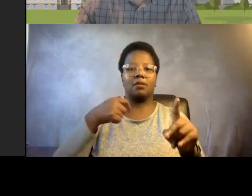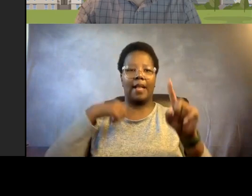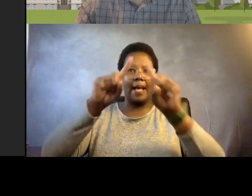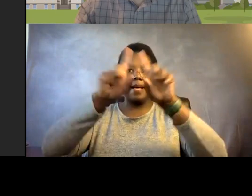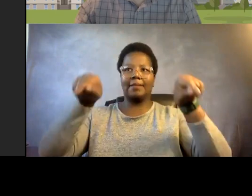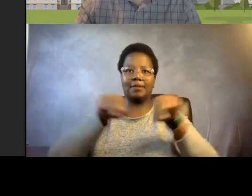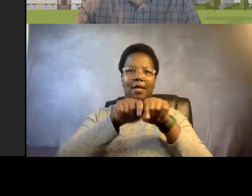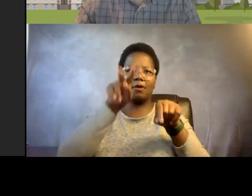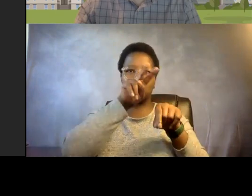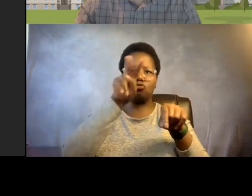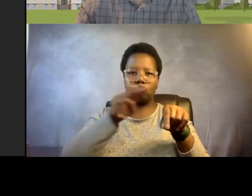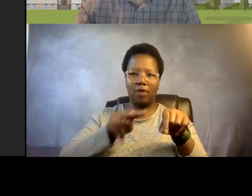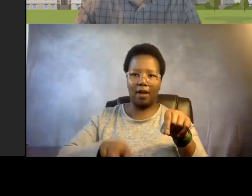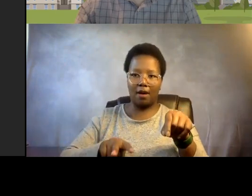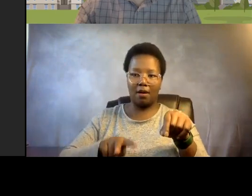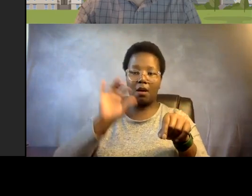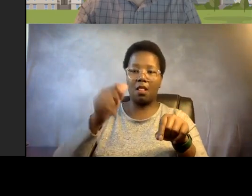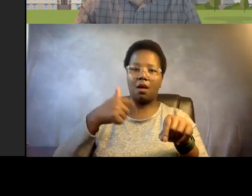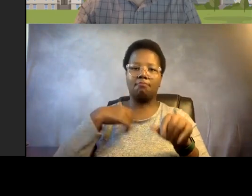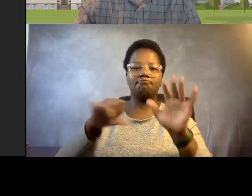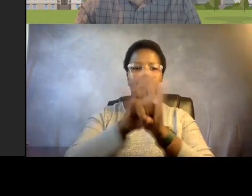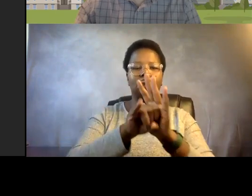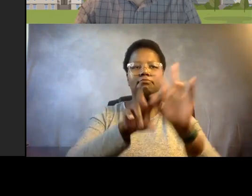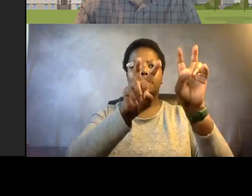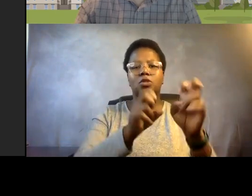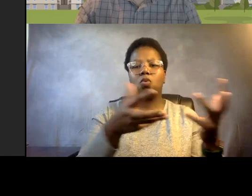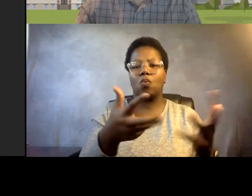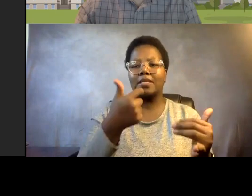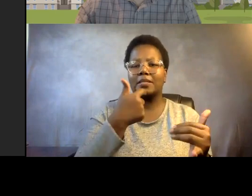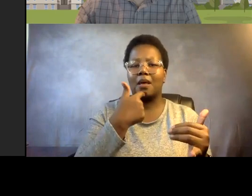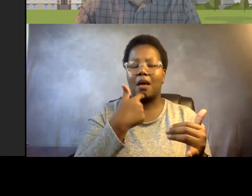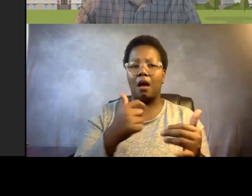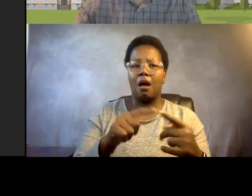an issue to know really the the you know the why and the how to fix it, I'm going to use